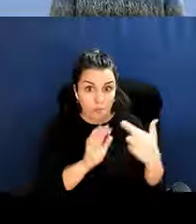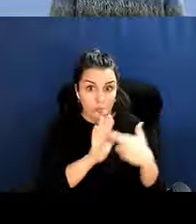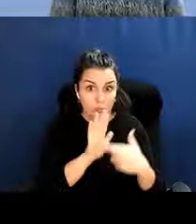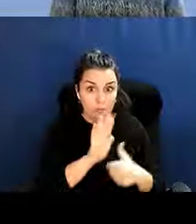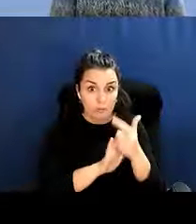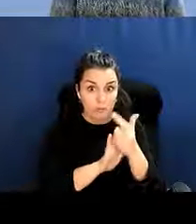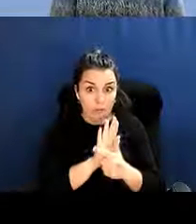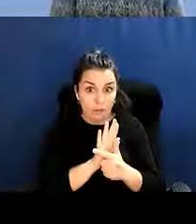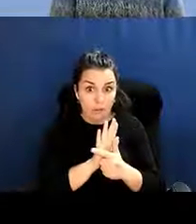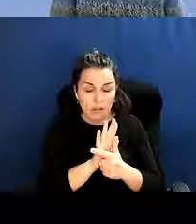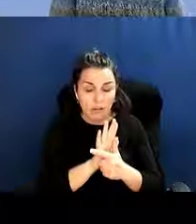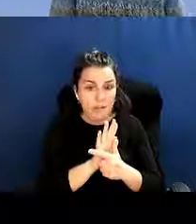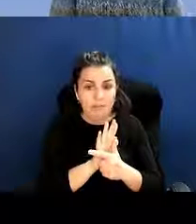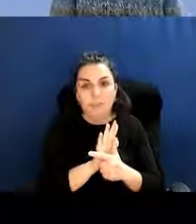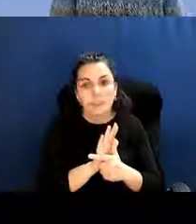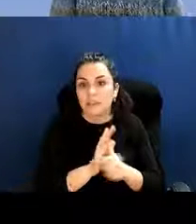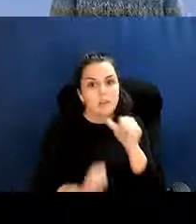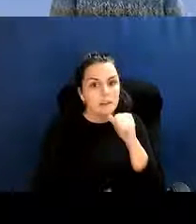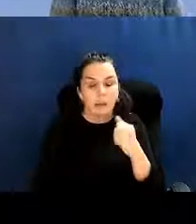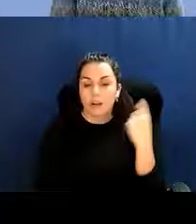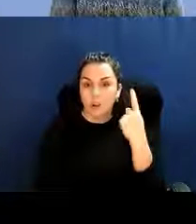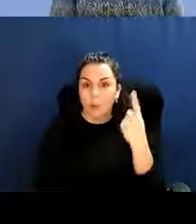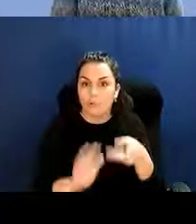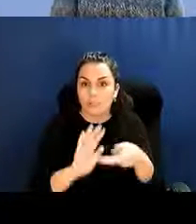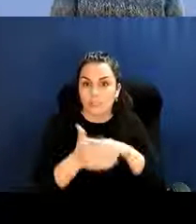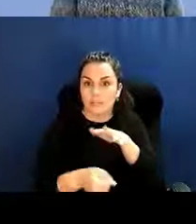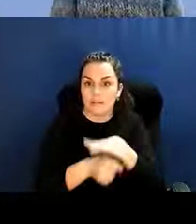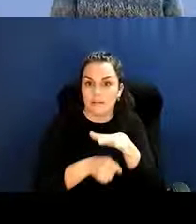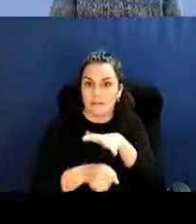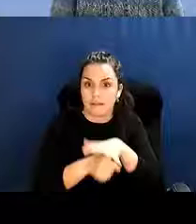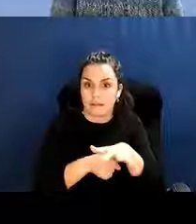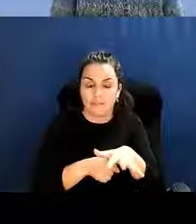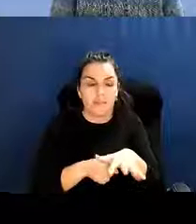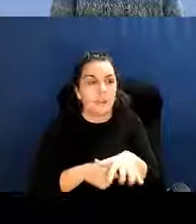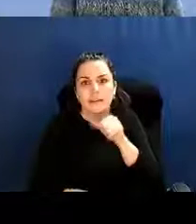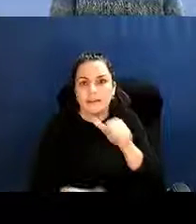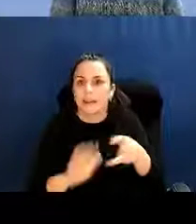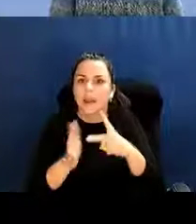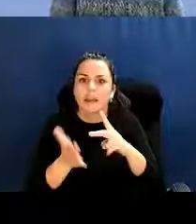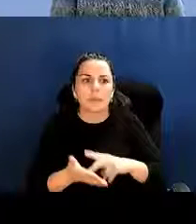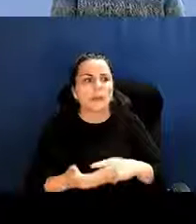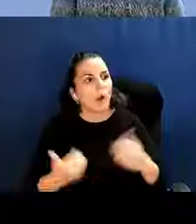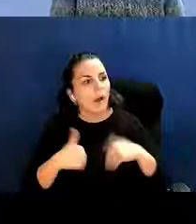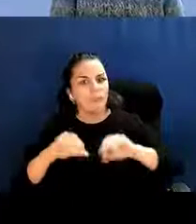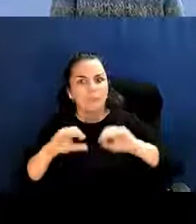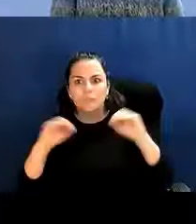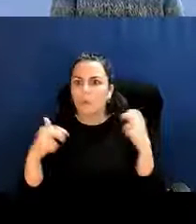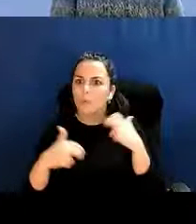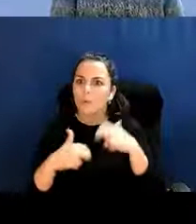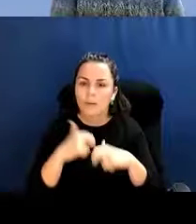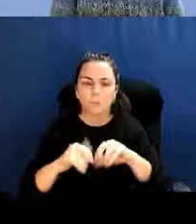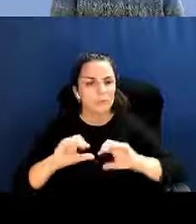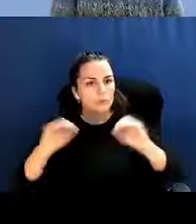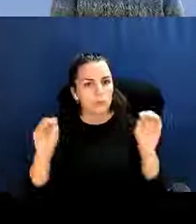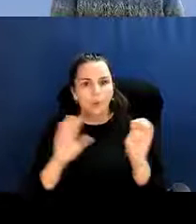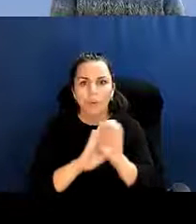does not necessarily mean that your research study has no ethical concerns, or presents no risks to participants.